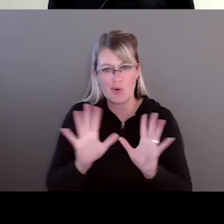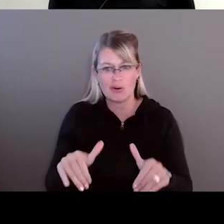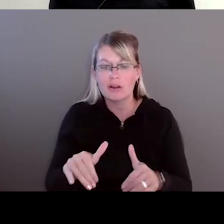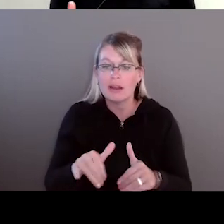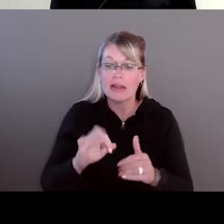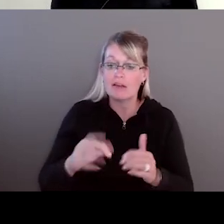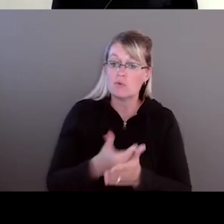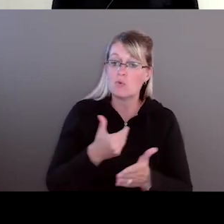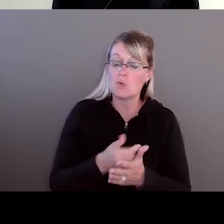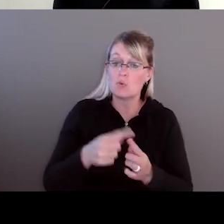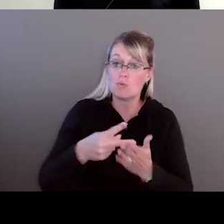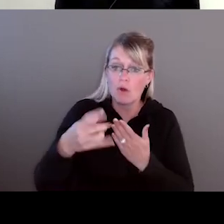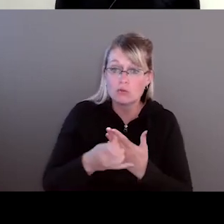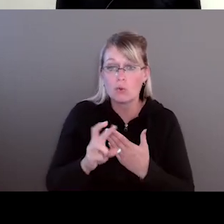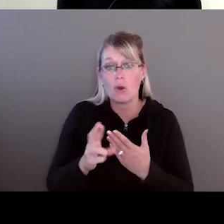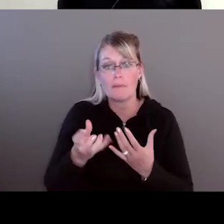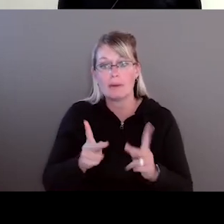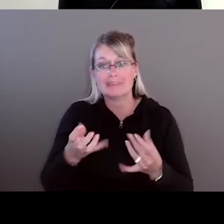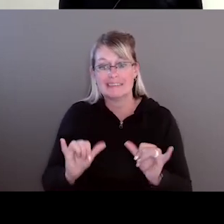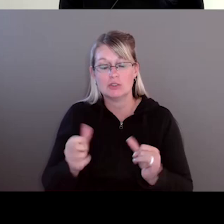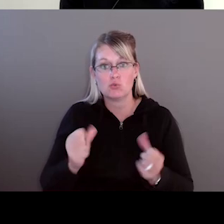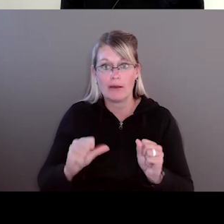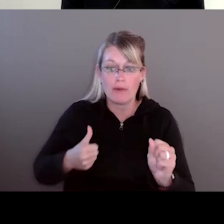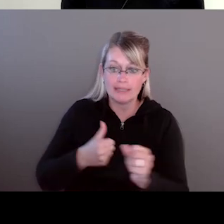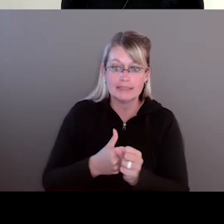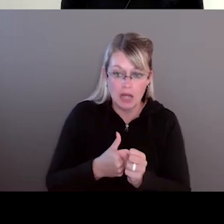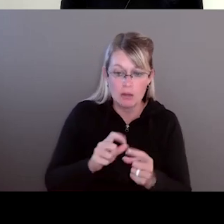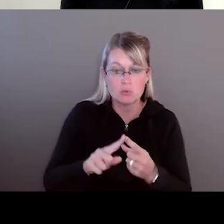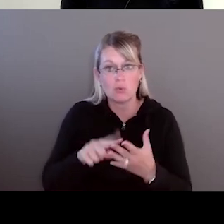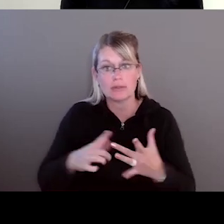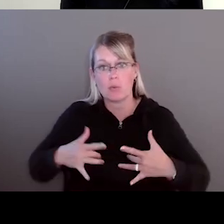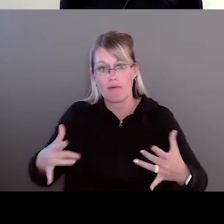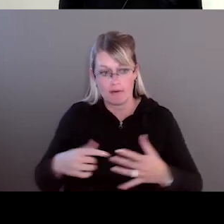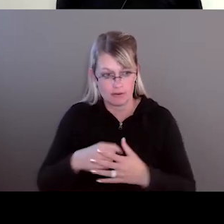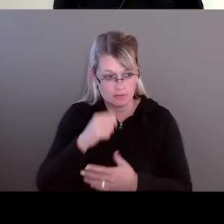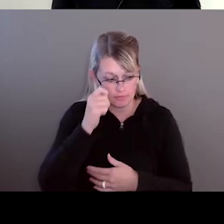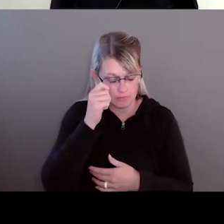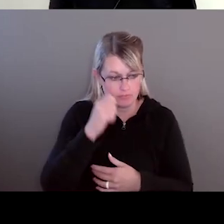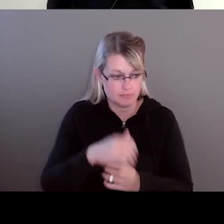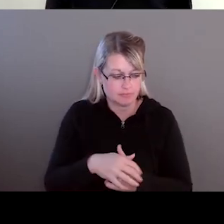project or when people are still just trying to catch up to what's going on. Let's talk about